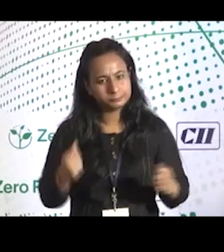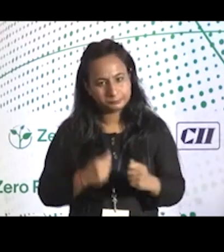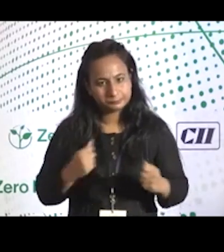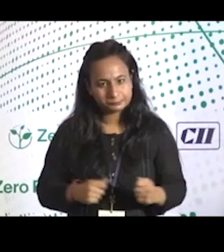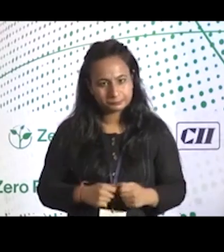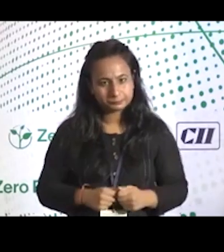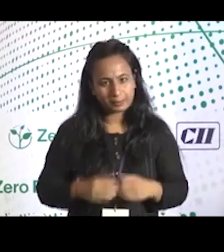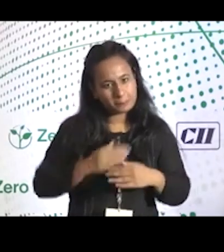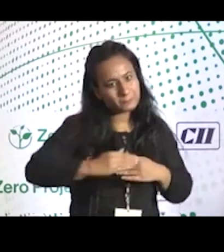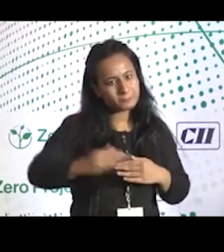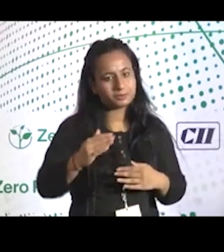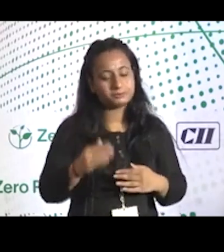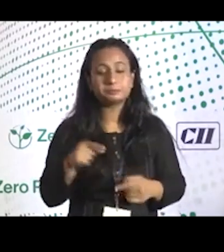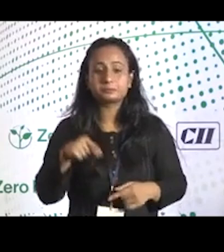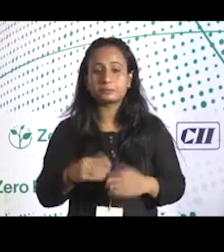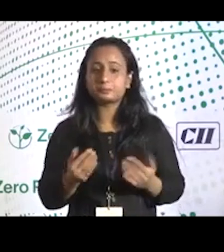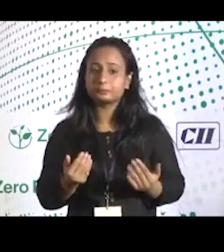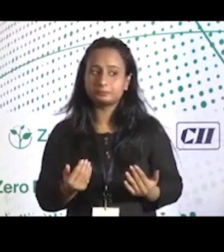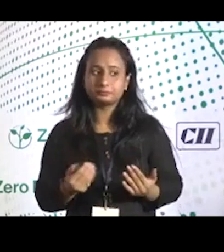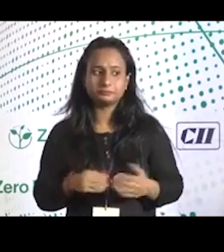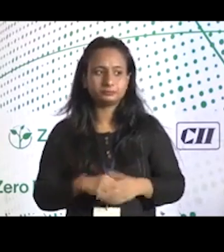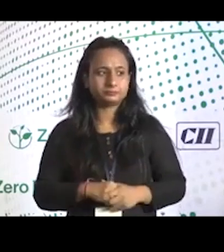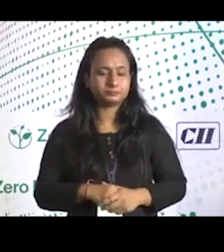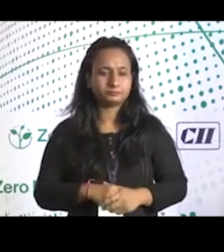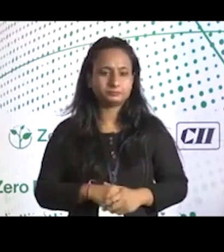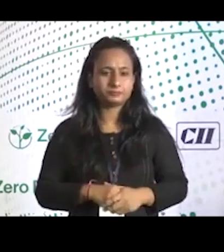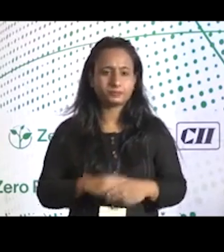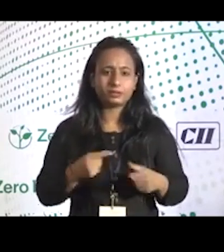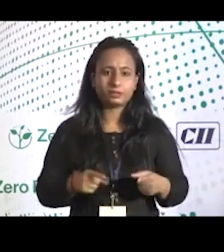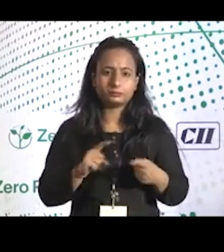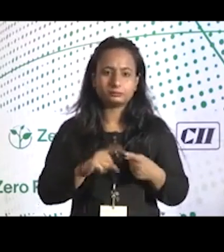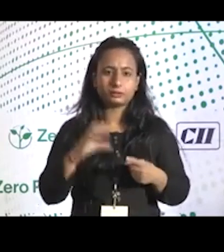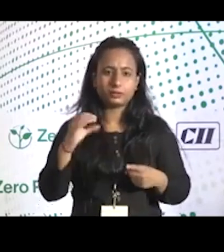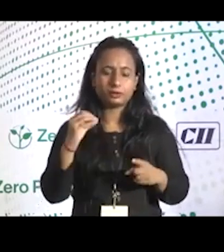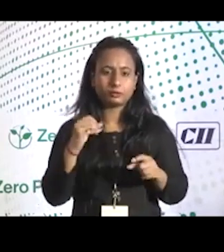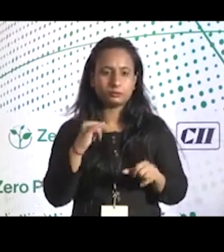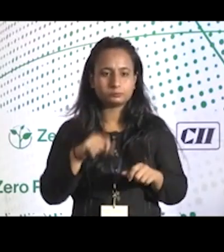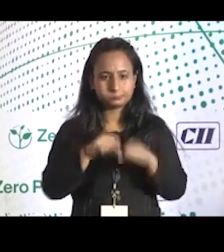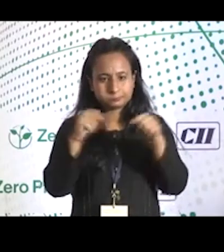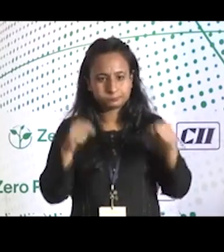But all this happens when an ecosystem exists. So do you have that?